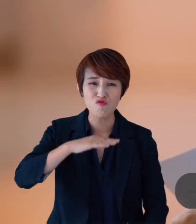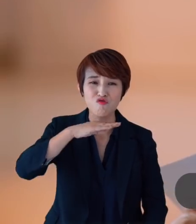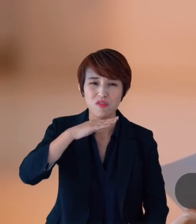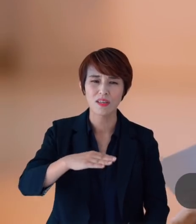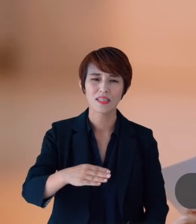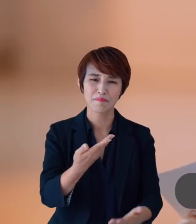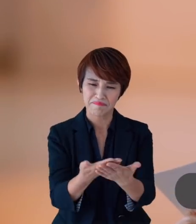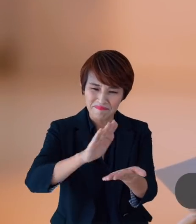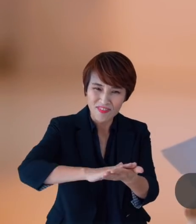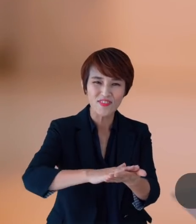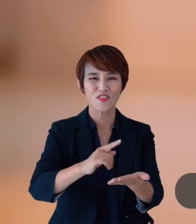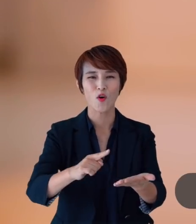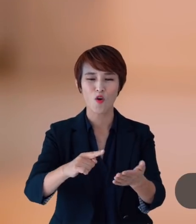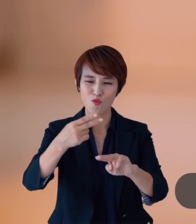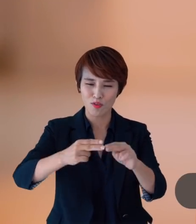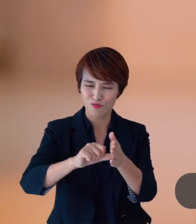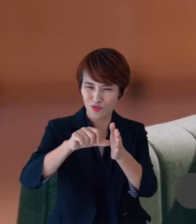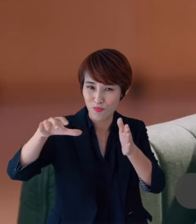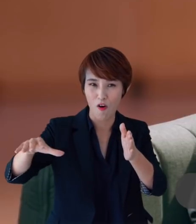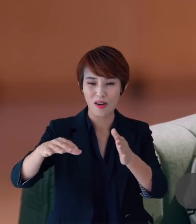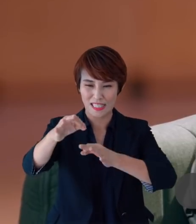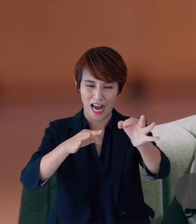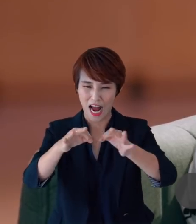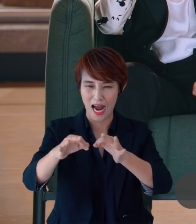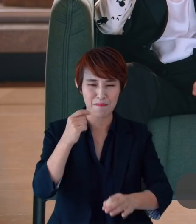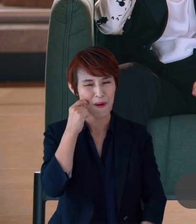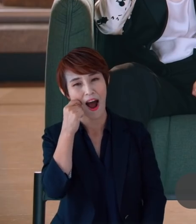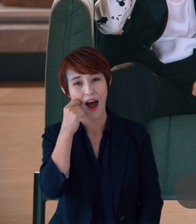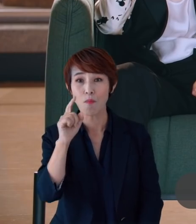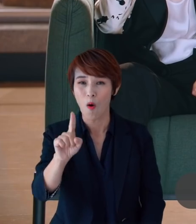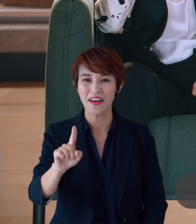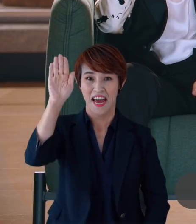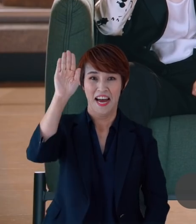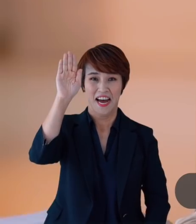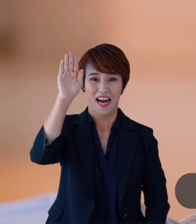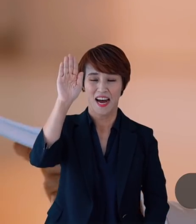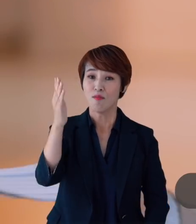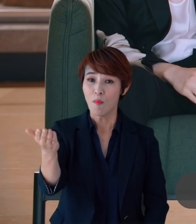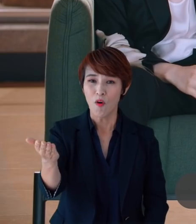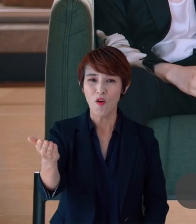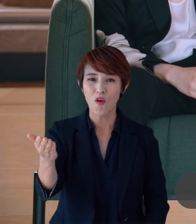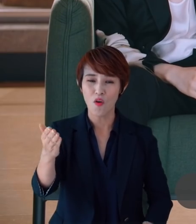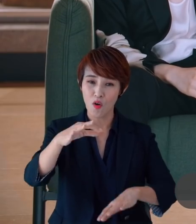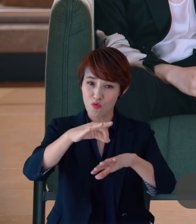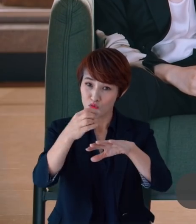There’s a lot to eat in Gwangjang Market. Especially, bindaetteok and “this kind of food” is extremely popular and you could say it is symbolic of the market itself. Jimin: Beef tartare!